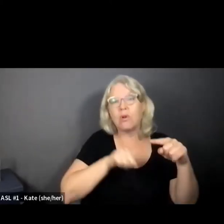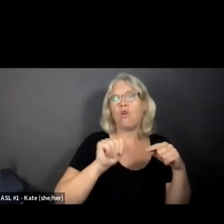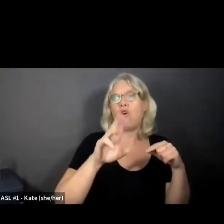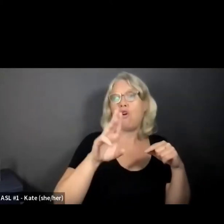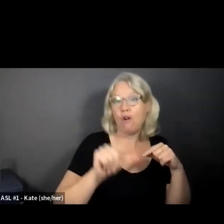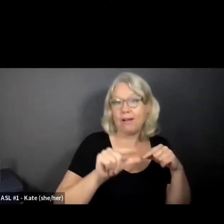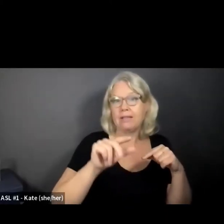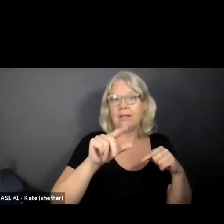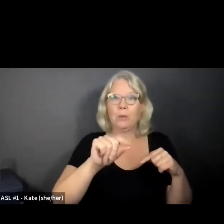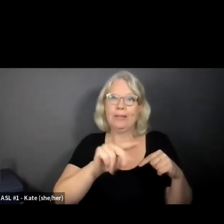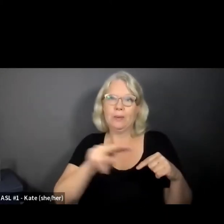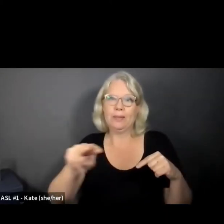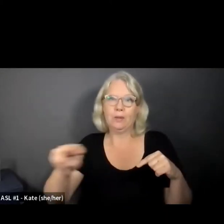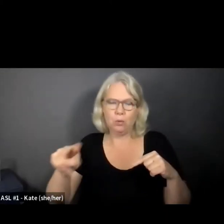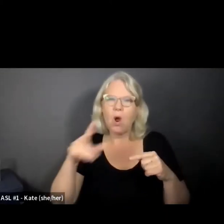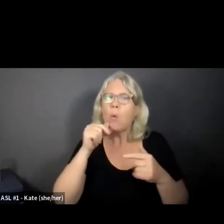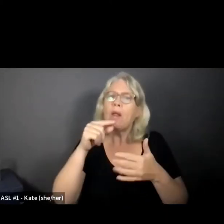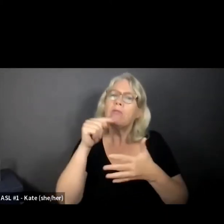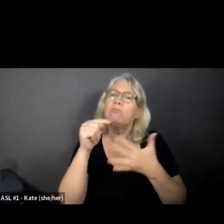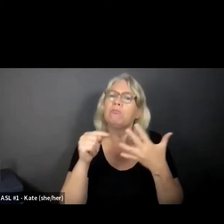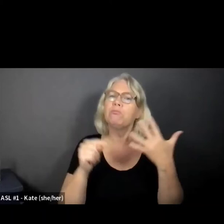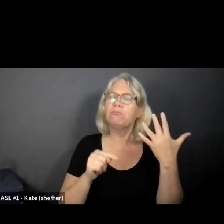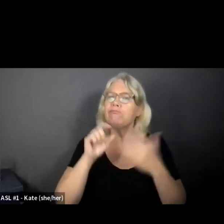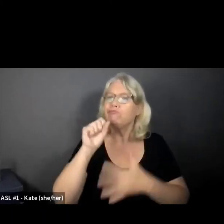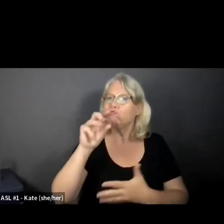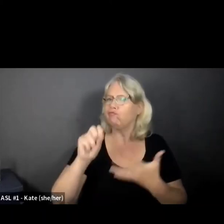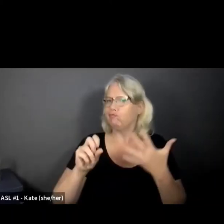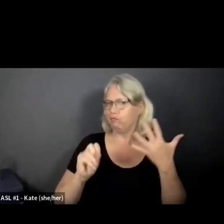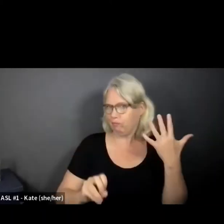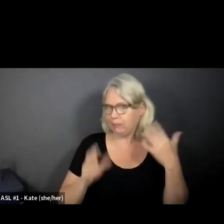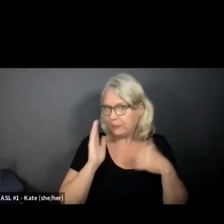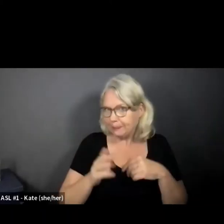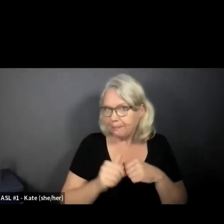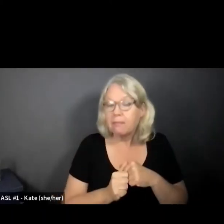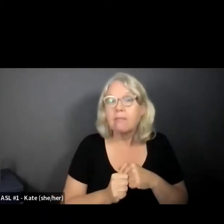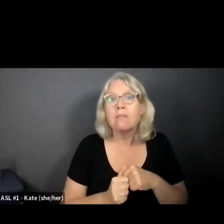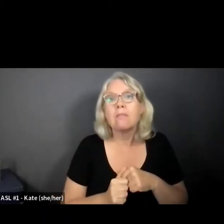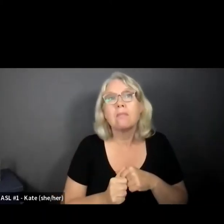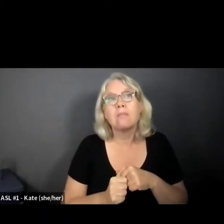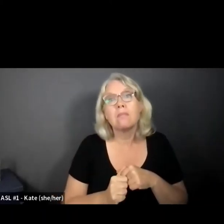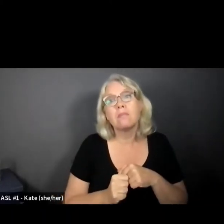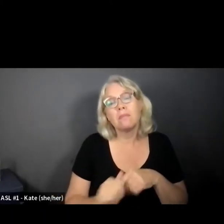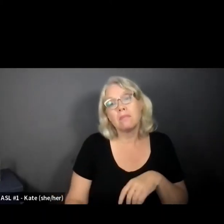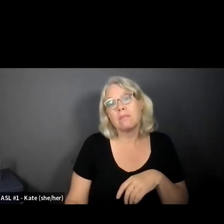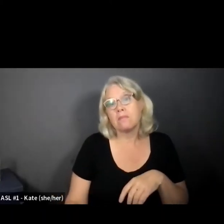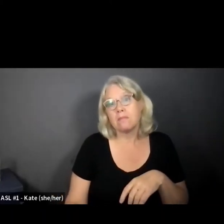THOSE HIGHLIGHTS IN OUR REPORT, ANNUAL REPORT FOR THIS YEAR FOR THAT TIME PERIOD SHOULD